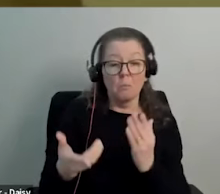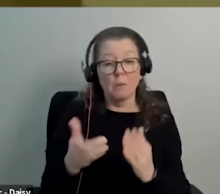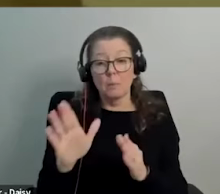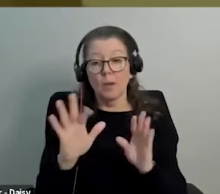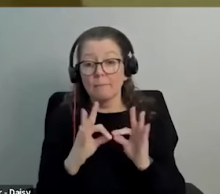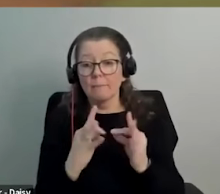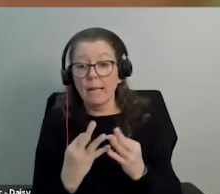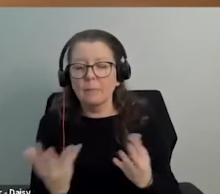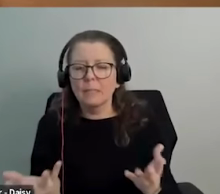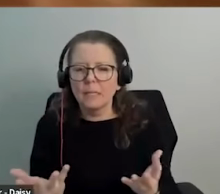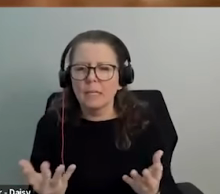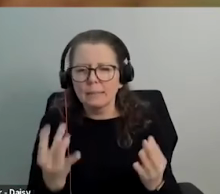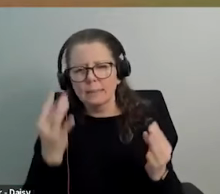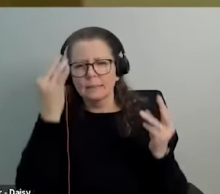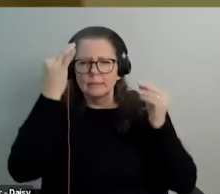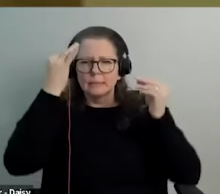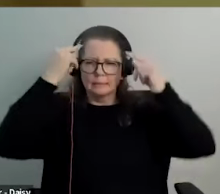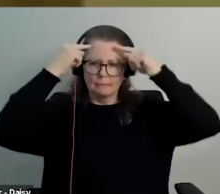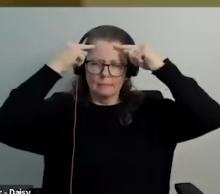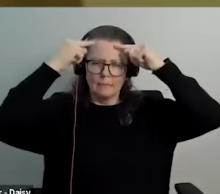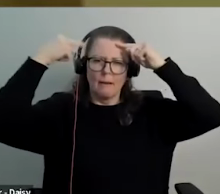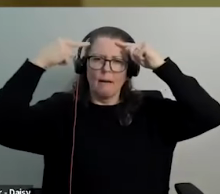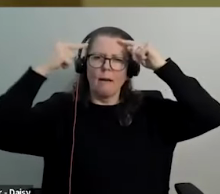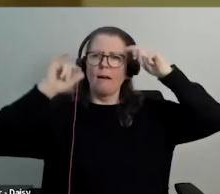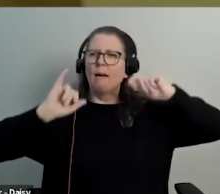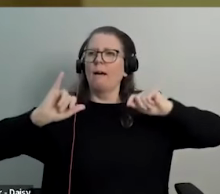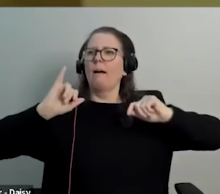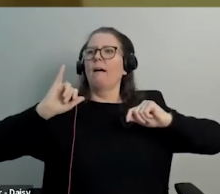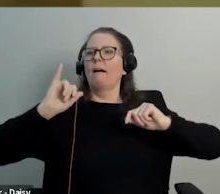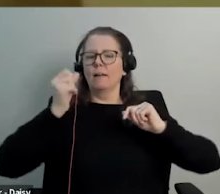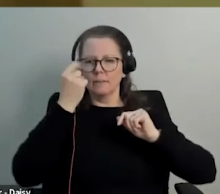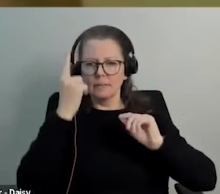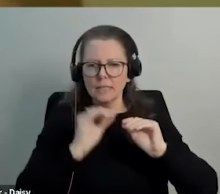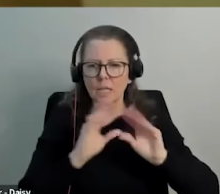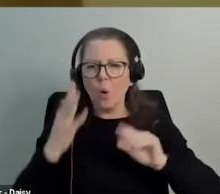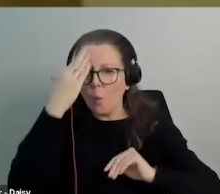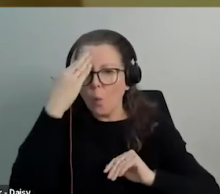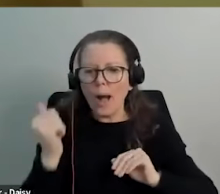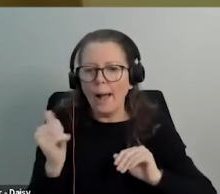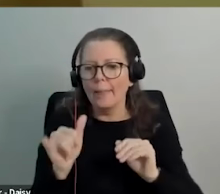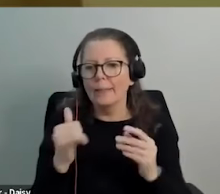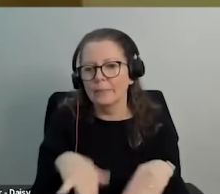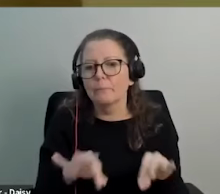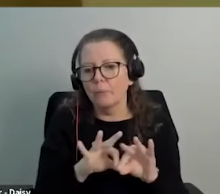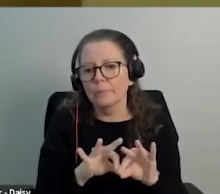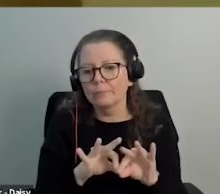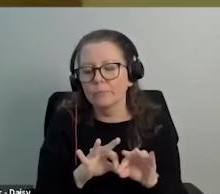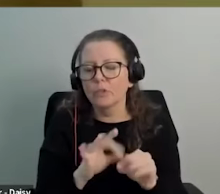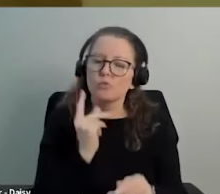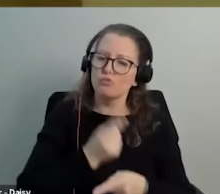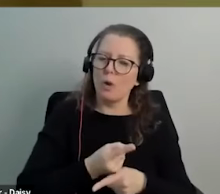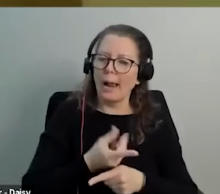So you know, you start connecting the dots and understanding that it's just the right thing to do. I mean, it's also a legal thing to do,